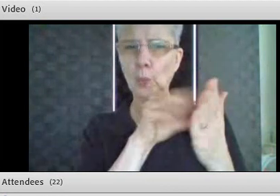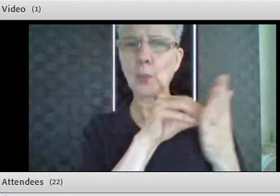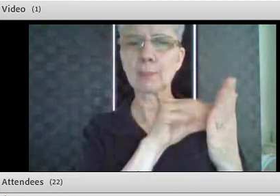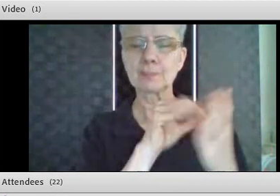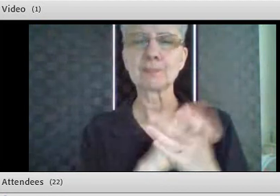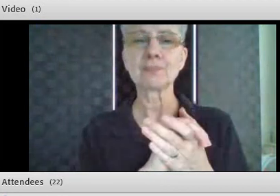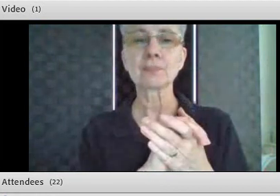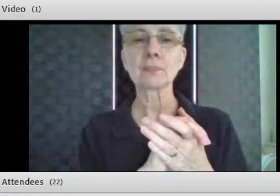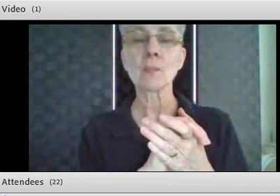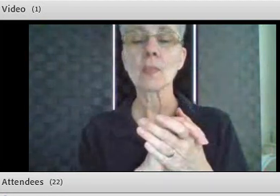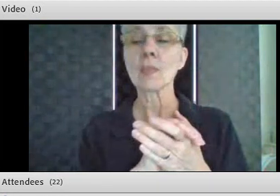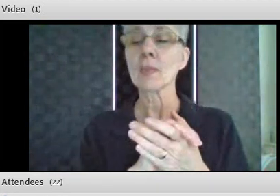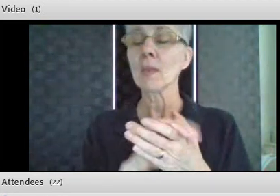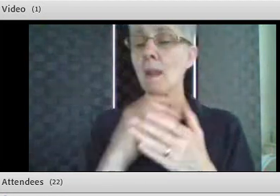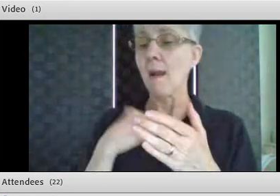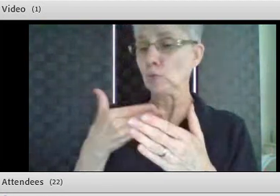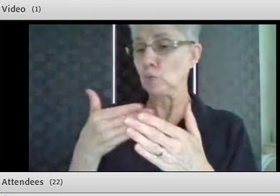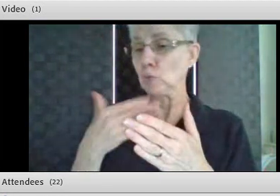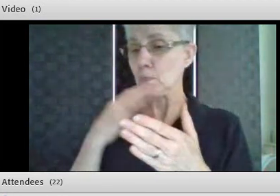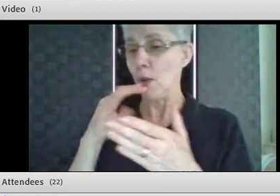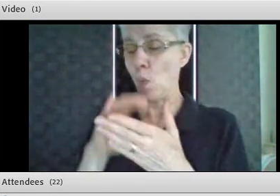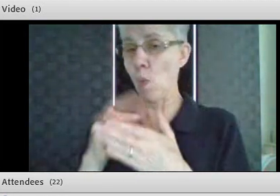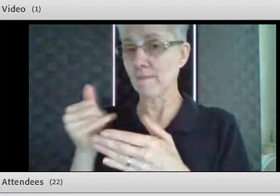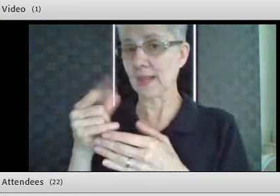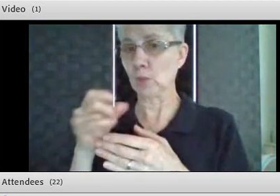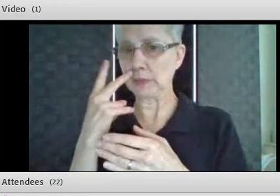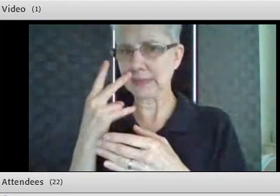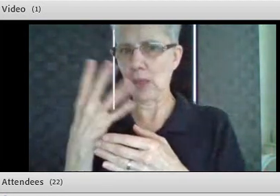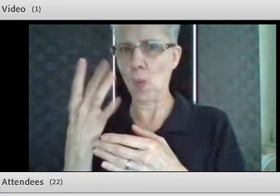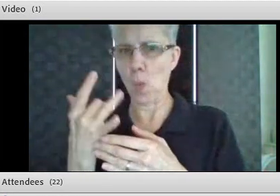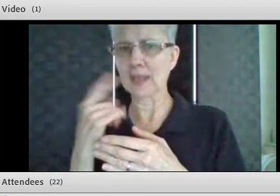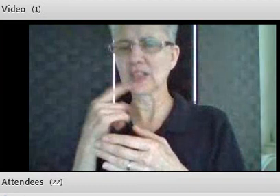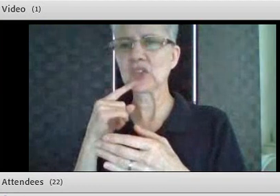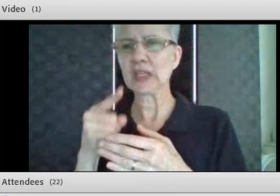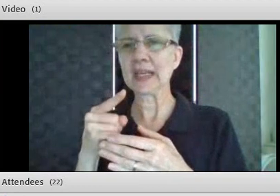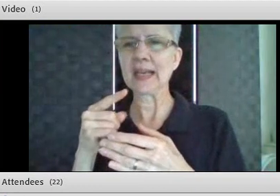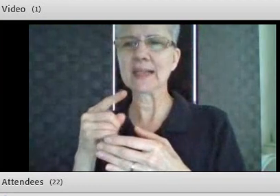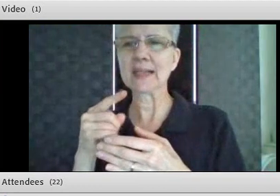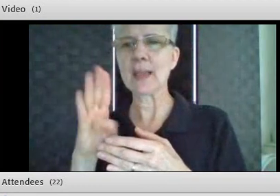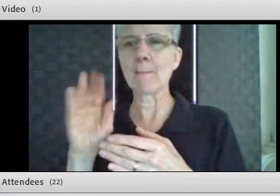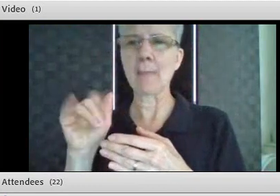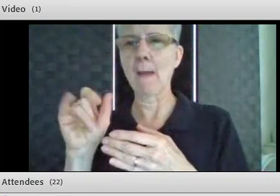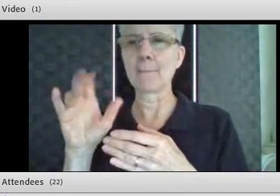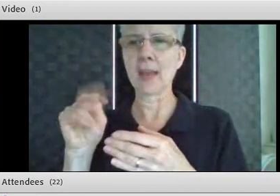Ryan: And as I introduce my wife, Hilary, here, you'll see why she is the Batman in this project today.